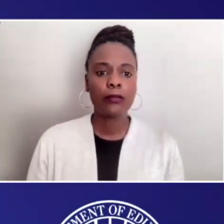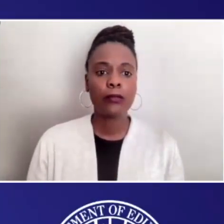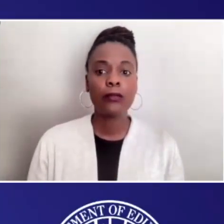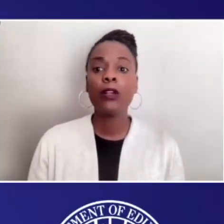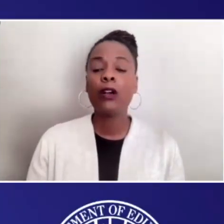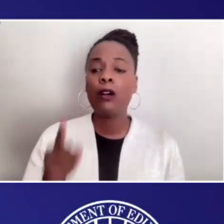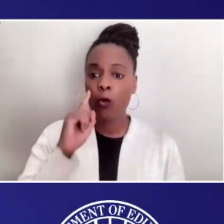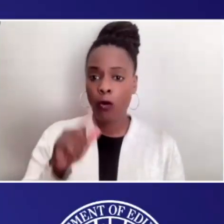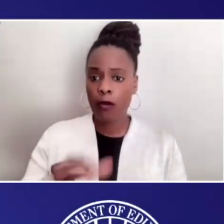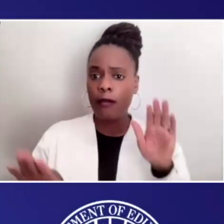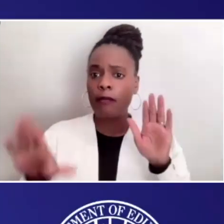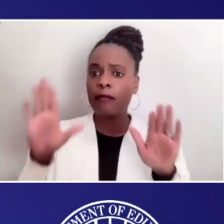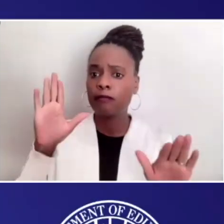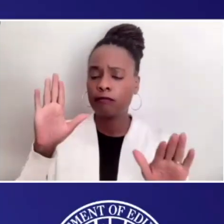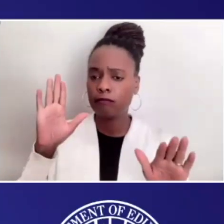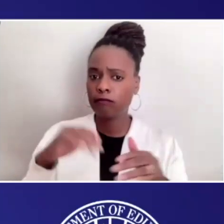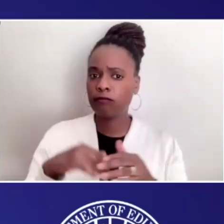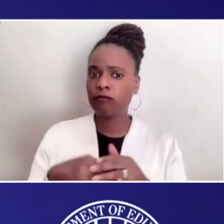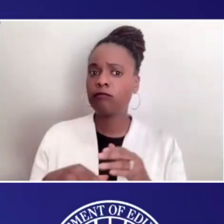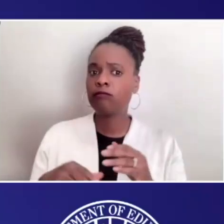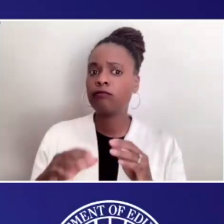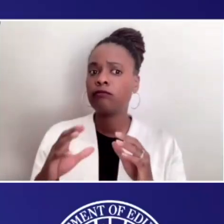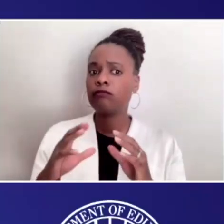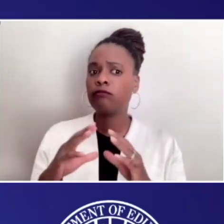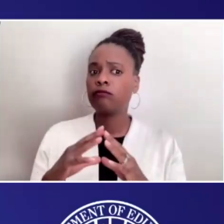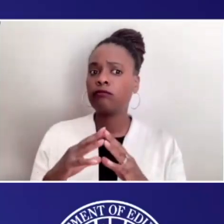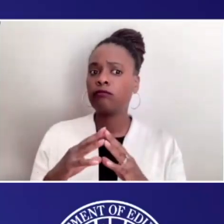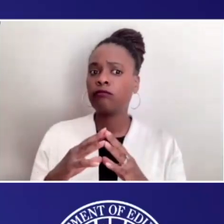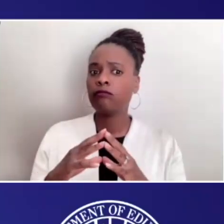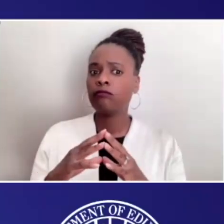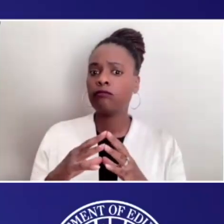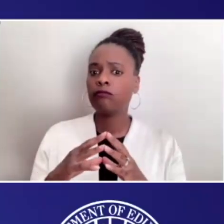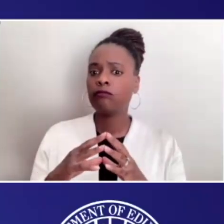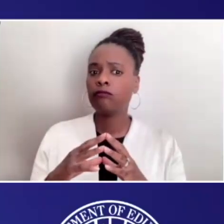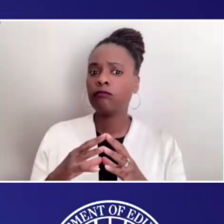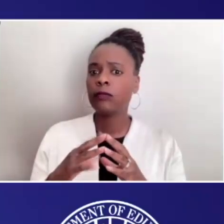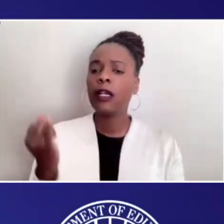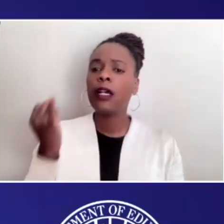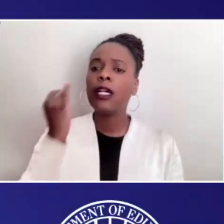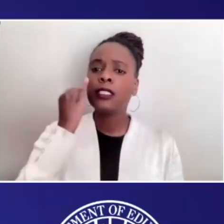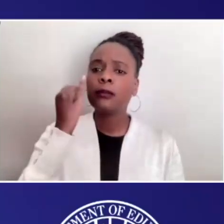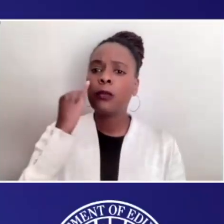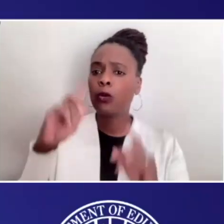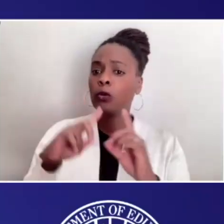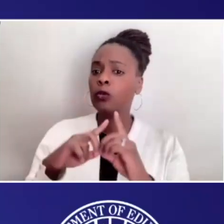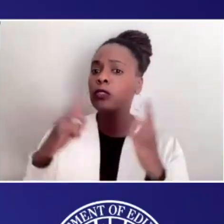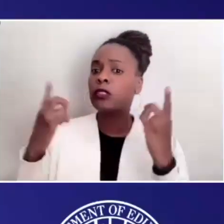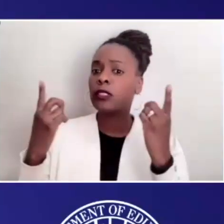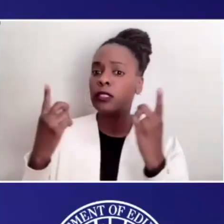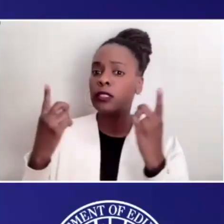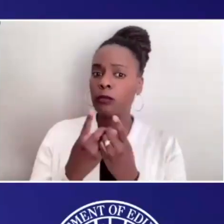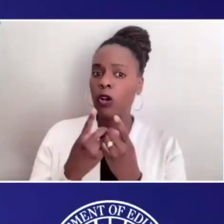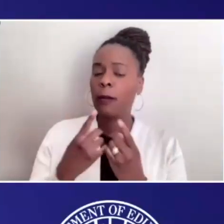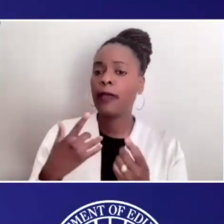is it -- as far as whether or not -- like, let's, let's say, for instance, the Department thinks that we've discussed